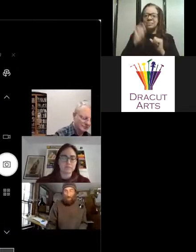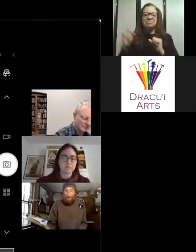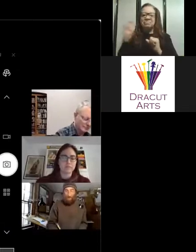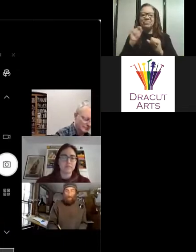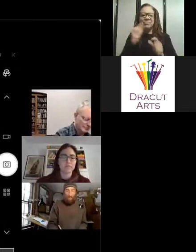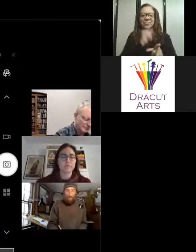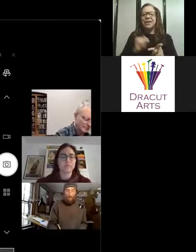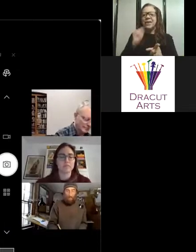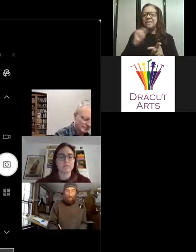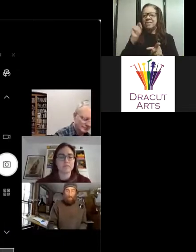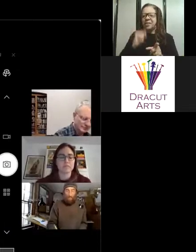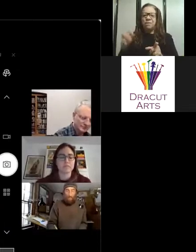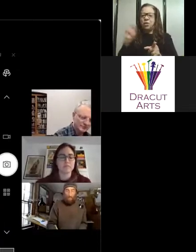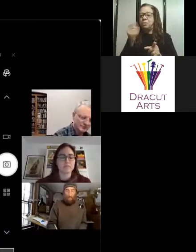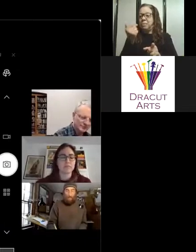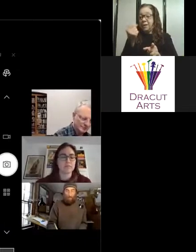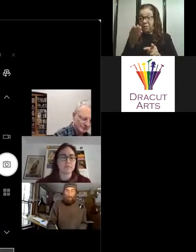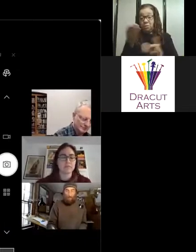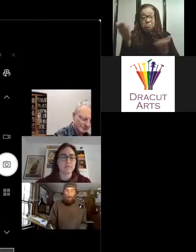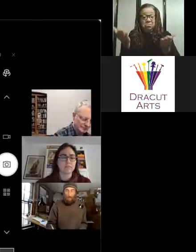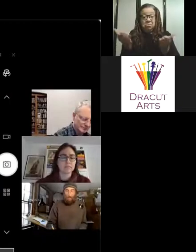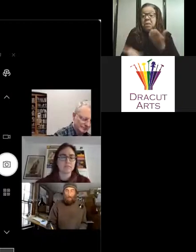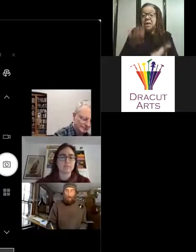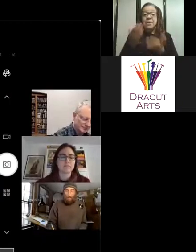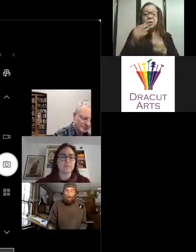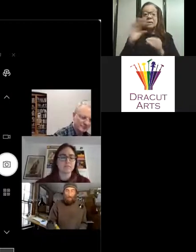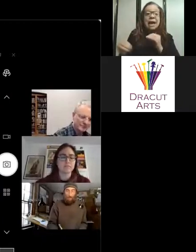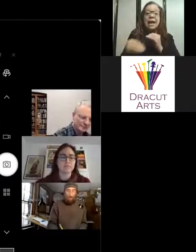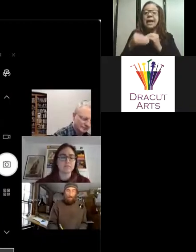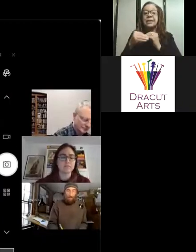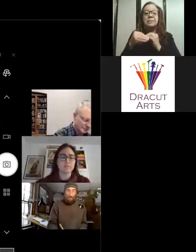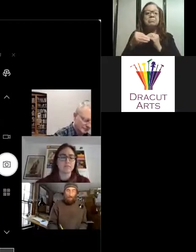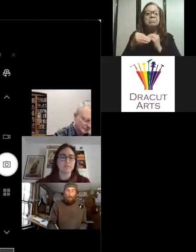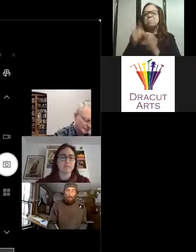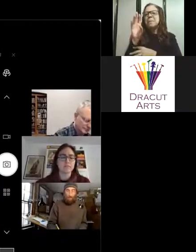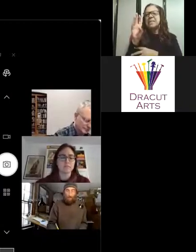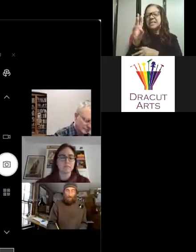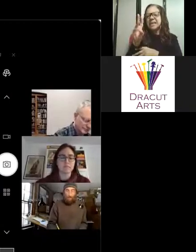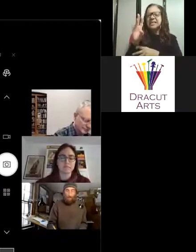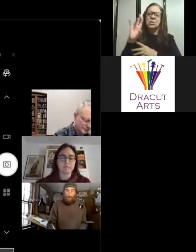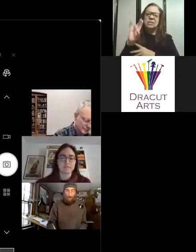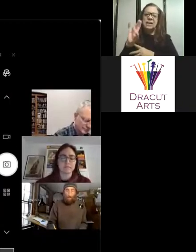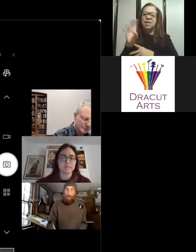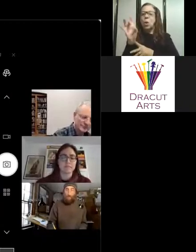shapes. Here, I don't know, maybe maybe six or seven or eight or nine shapes.